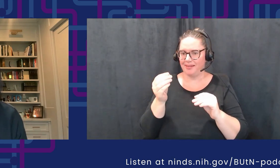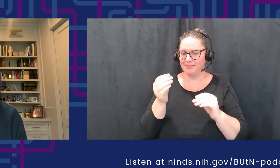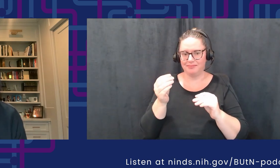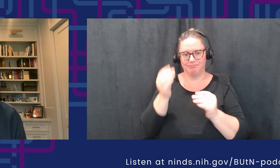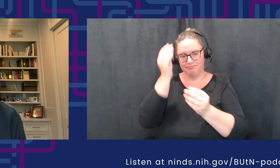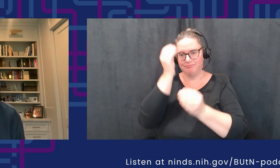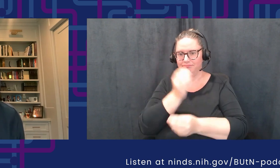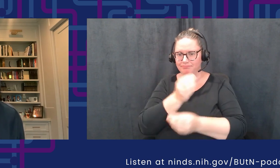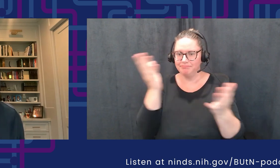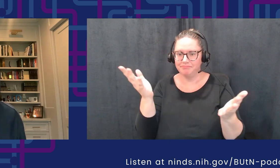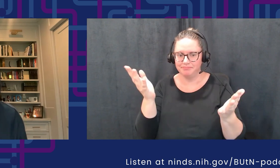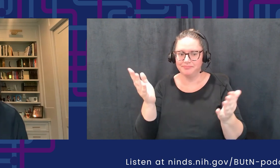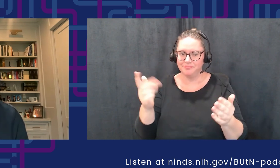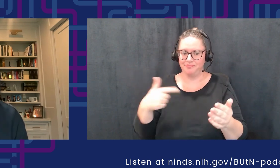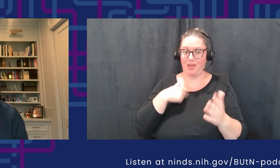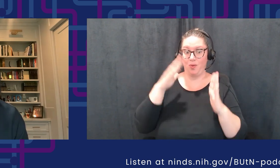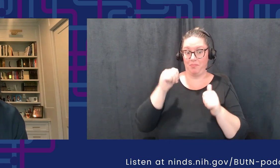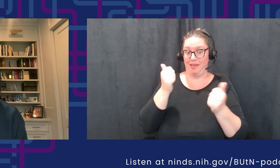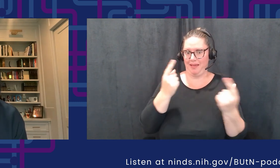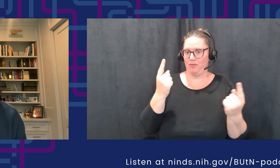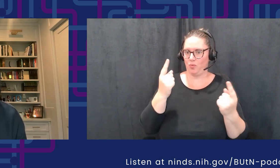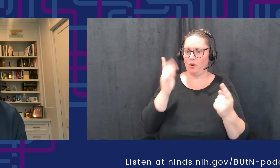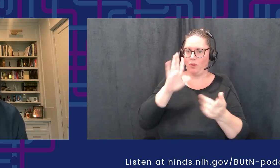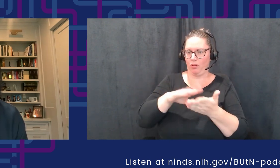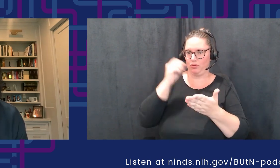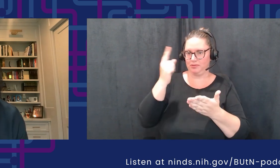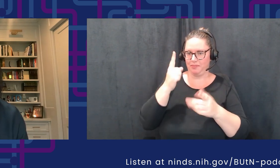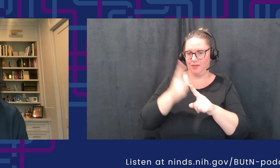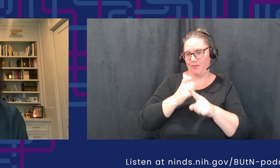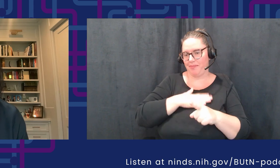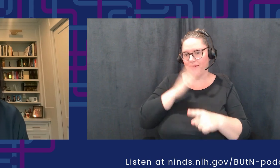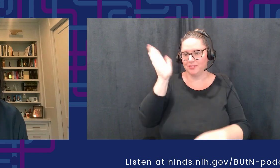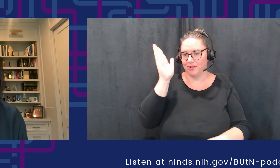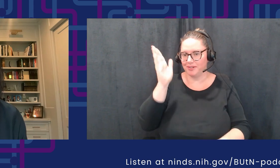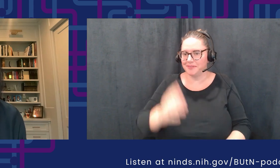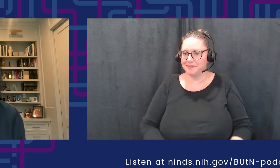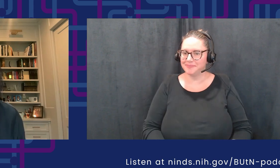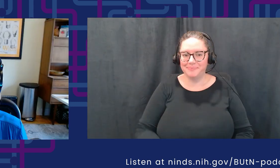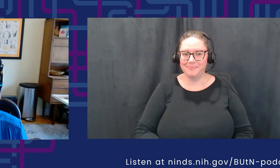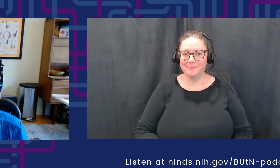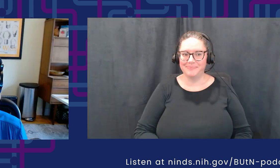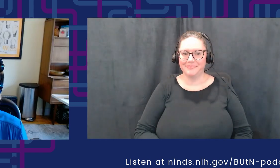And informative. I hope everyone will learn something from the talk. Lauren Ullrich: Love that.